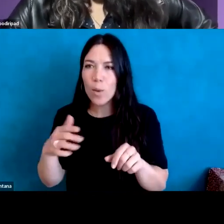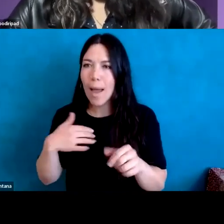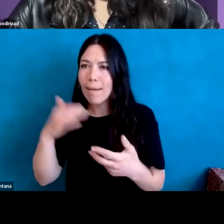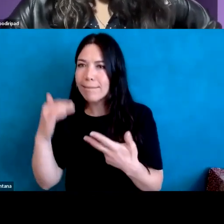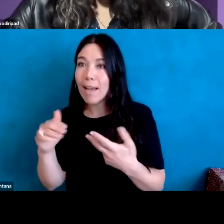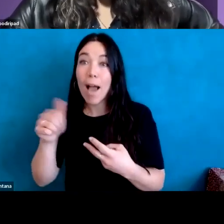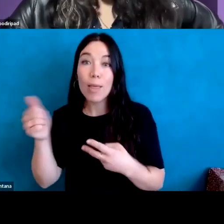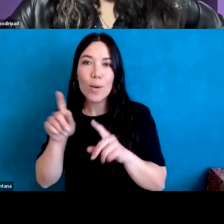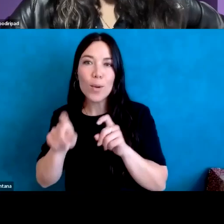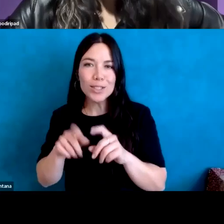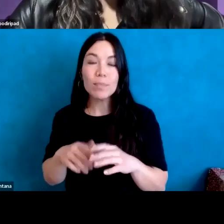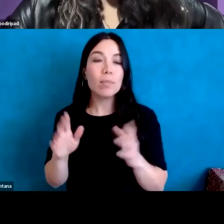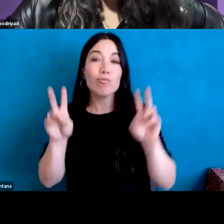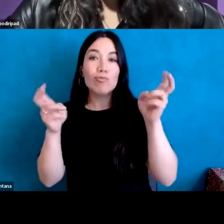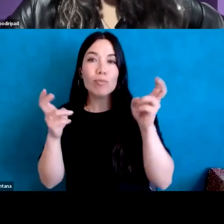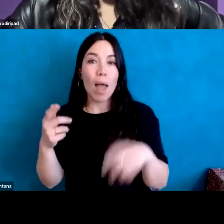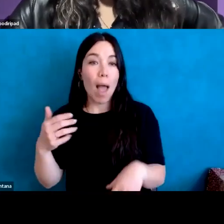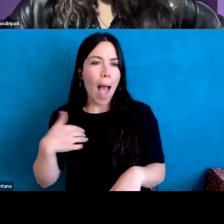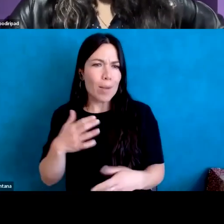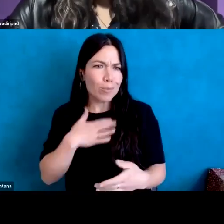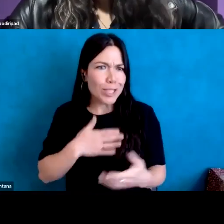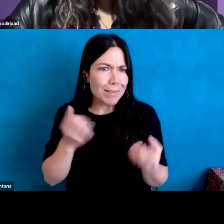"I appreciate so many points you raised in the talk.